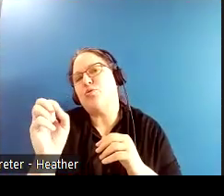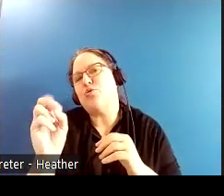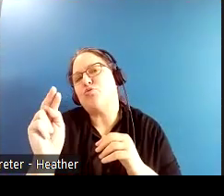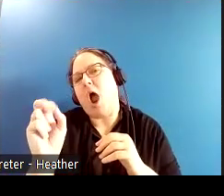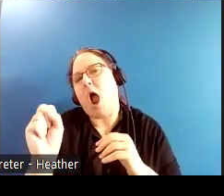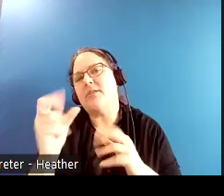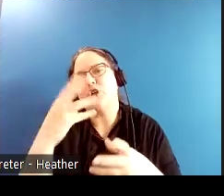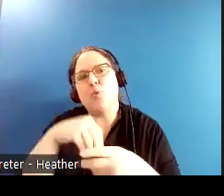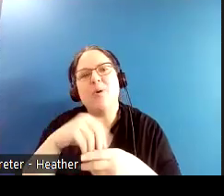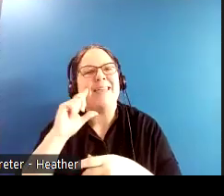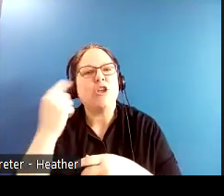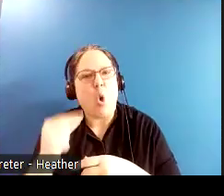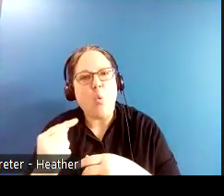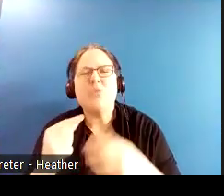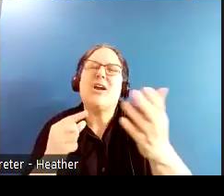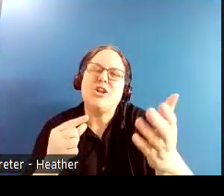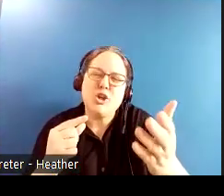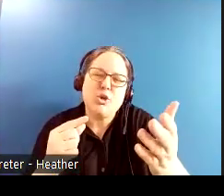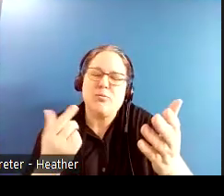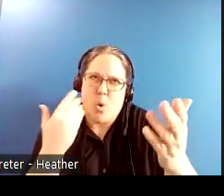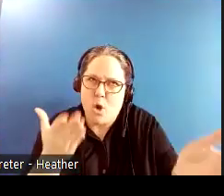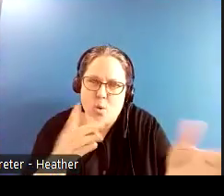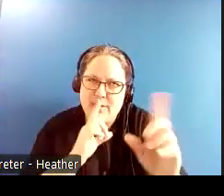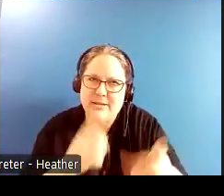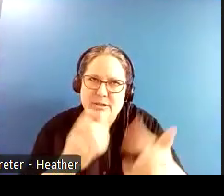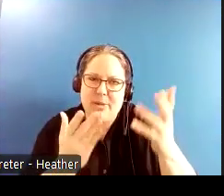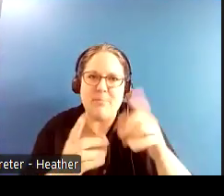there is a correct answer to that. You might not know it um but you think that there is in